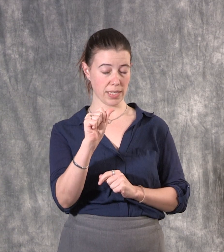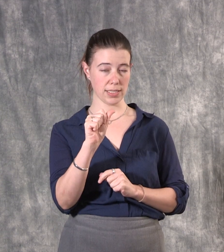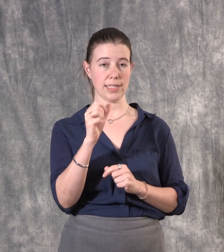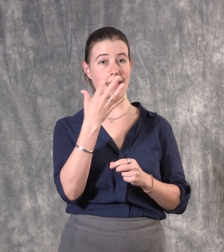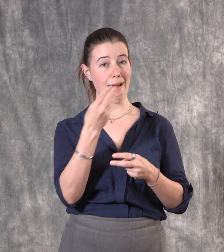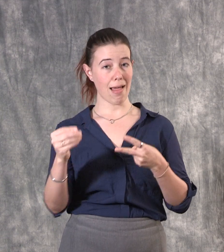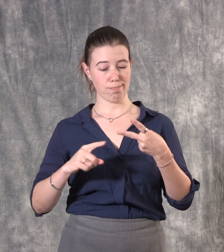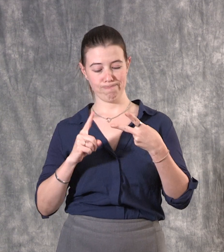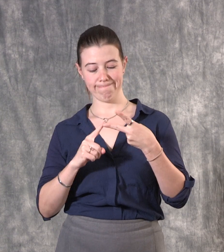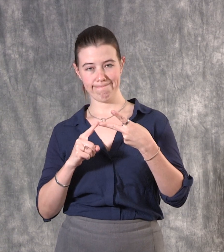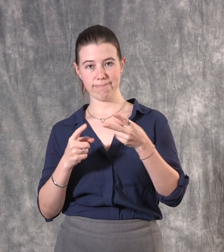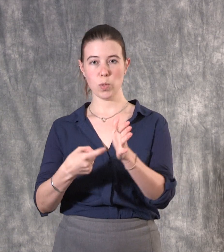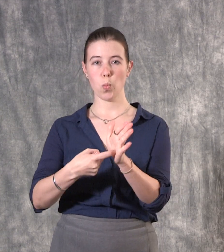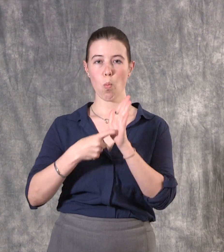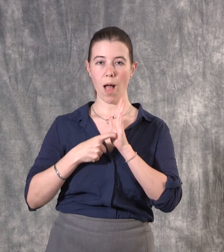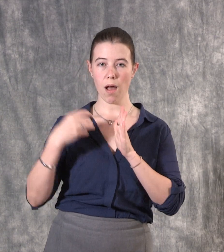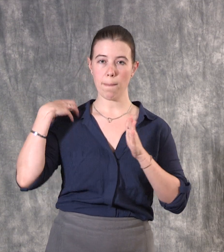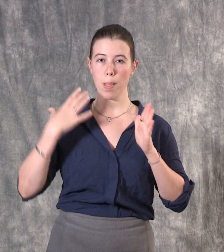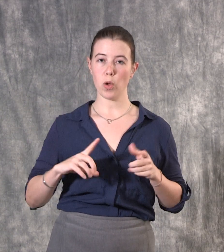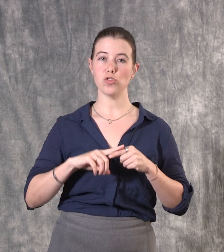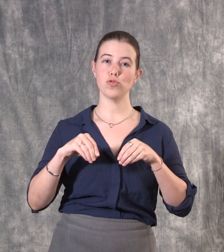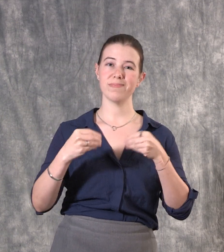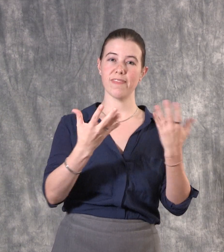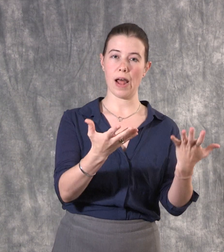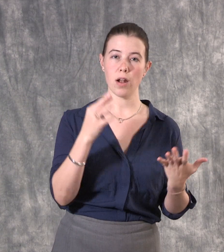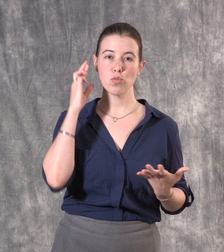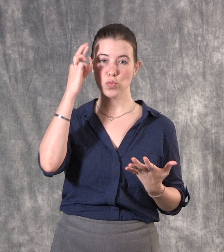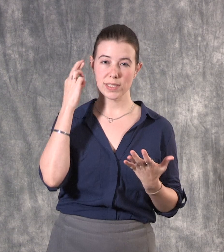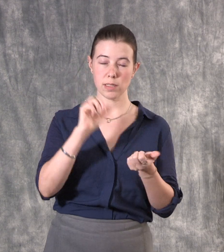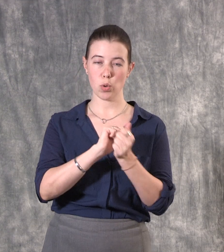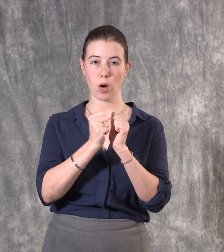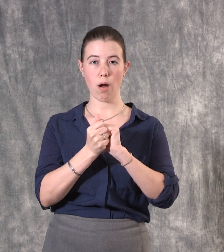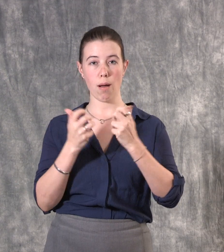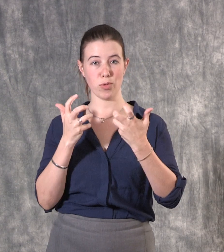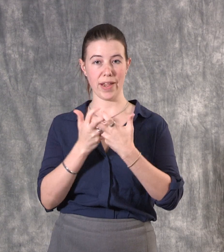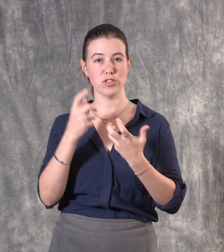individual with a disability and requires employers to provide reasonable